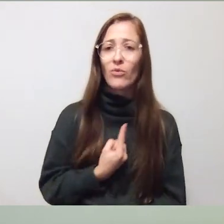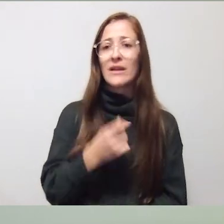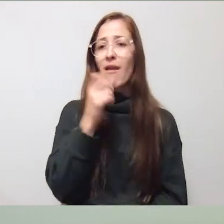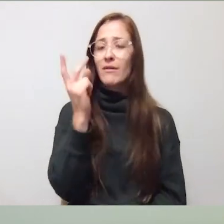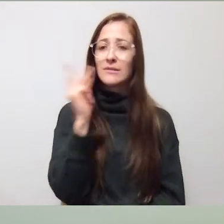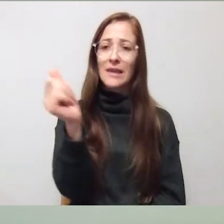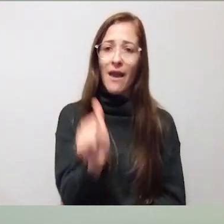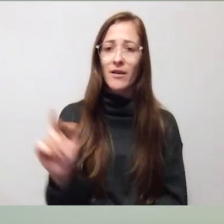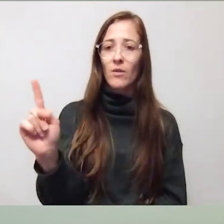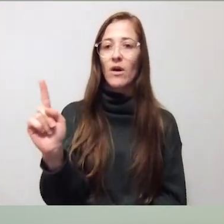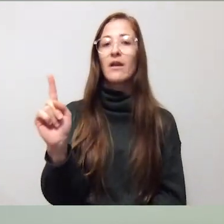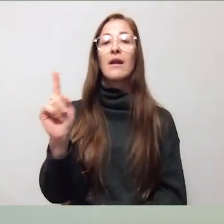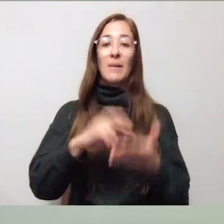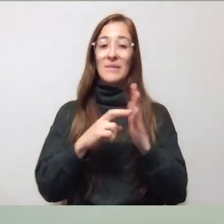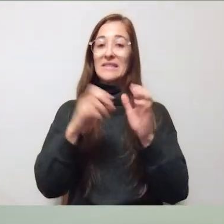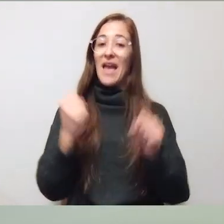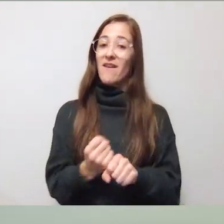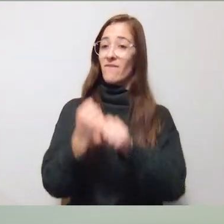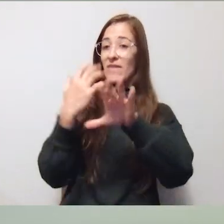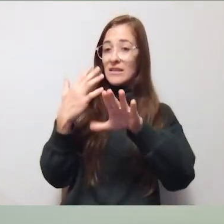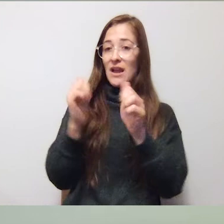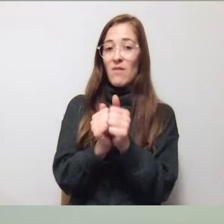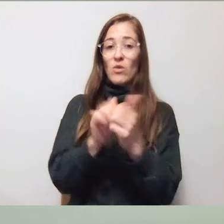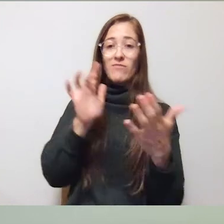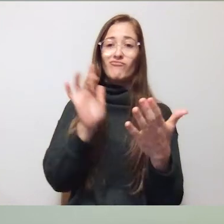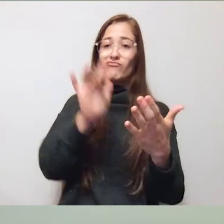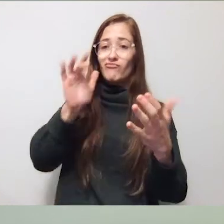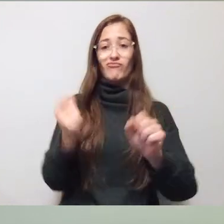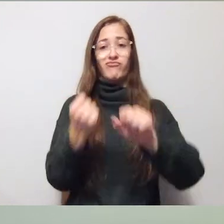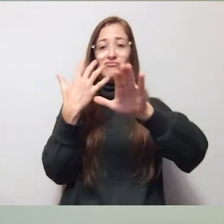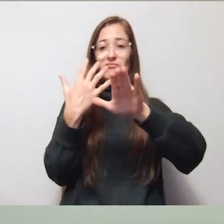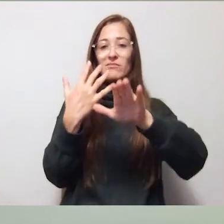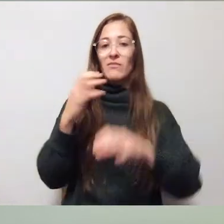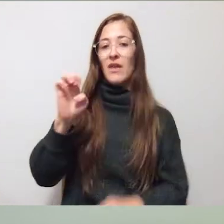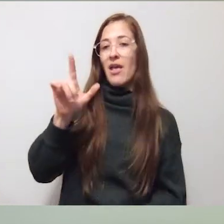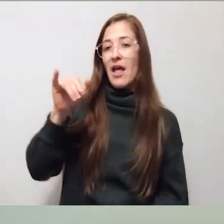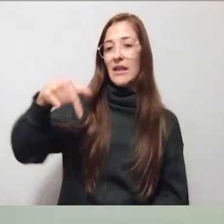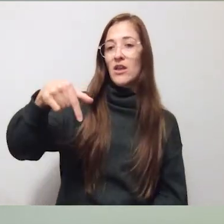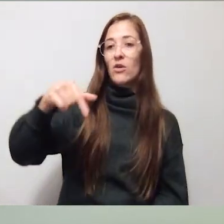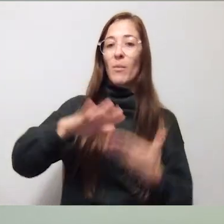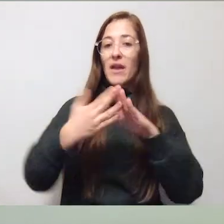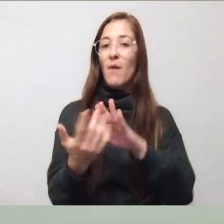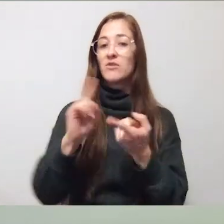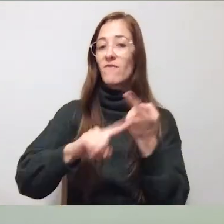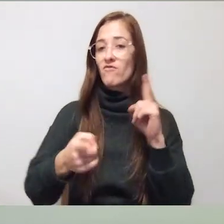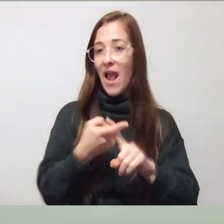This allows them to FaceTime with one click of a button But ElliQ becomes your friend. So when I wake up in the morning, ElliQ would say,